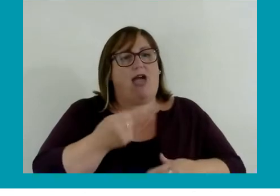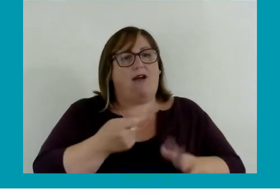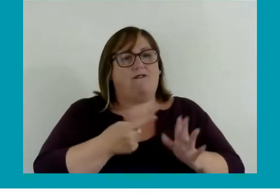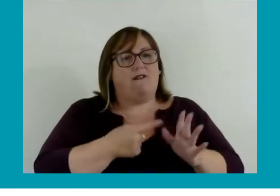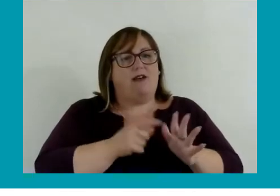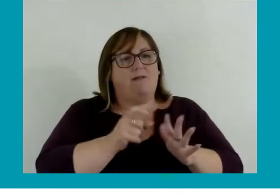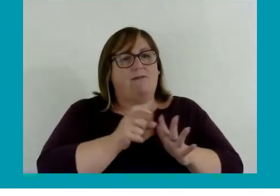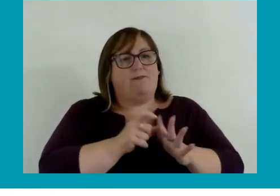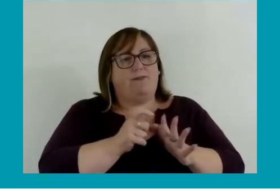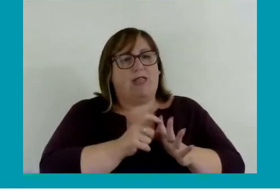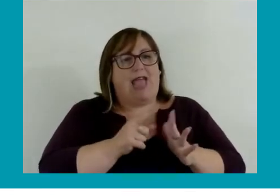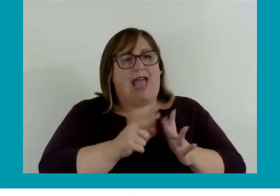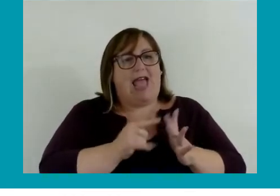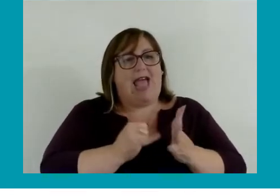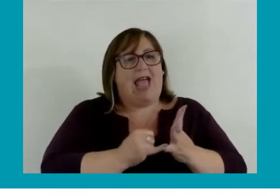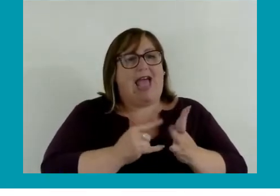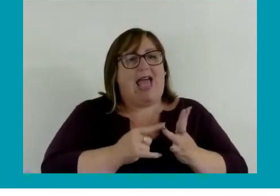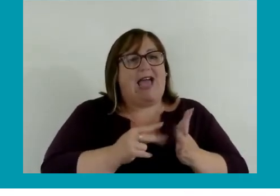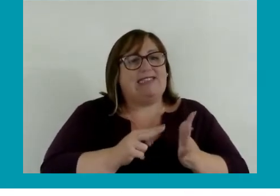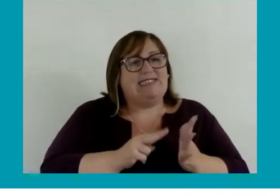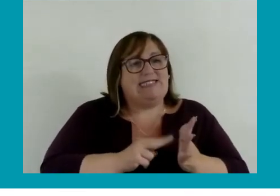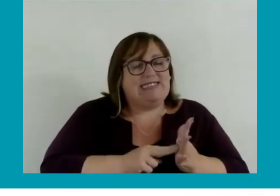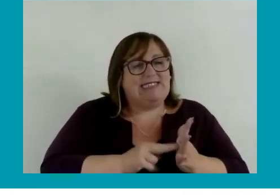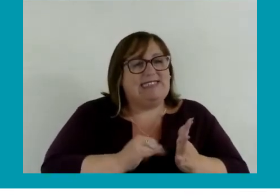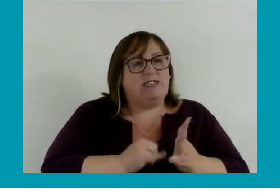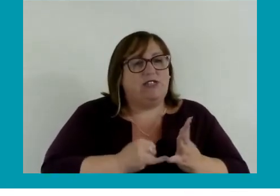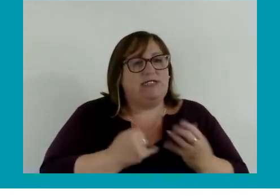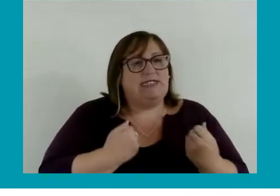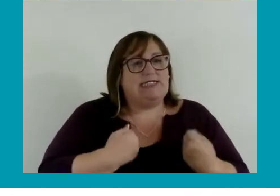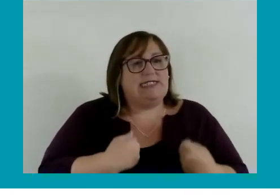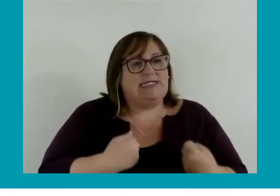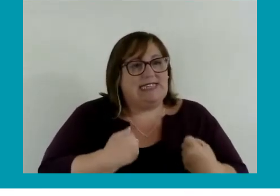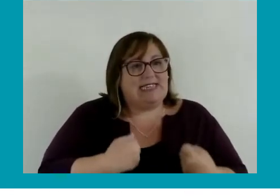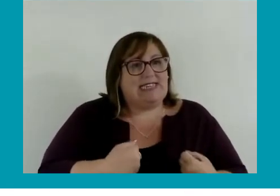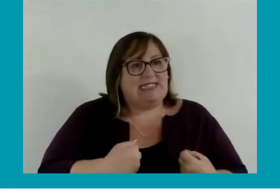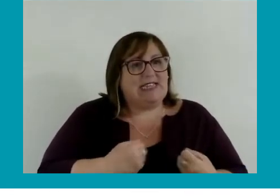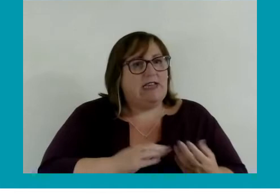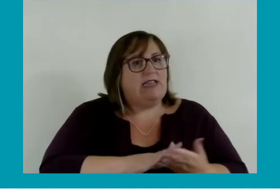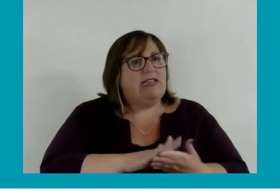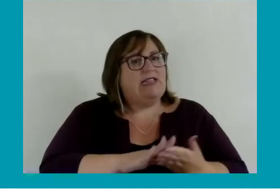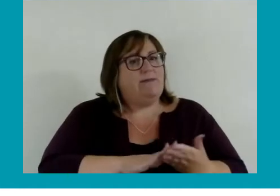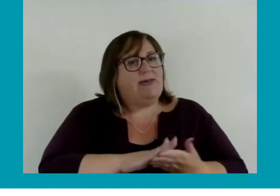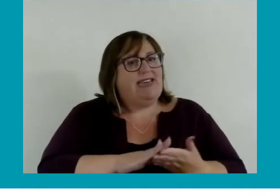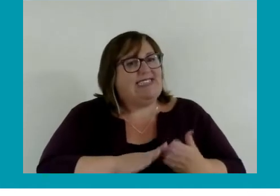building it's kind of crazy the fire marshal came up to me tapped me on the shoulder and just said